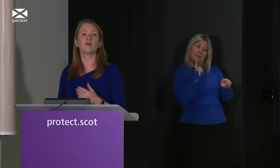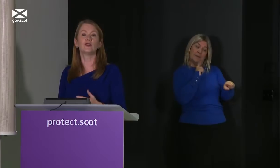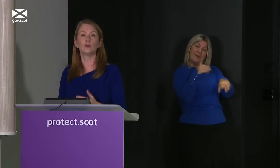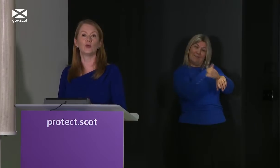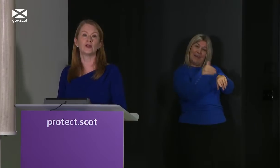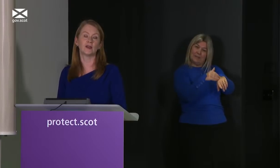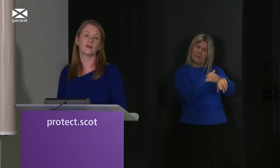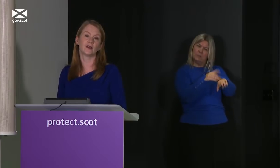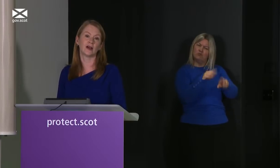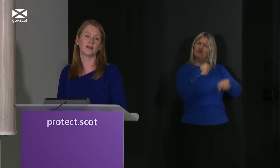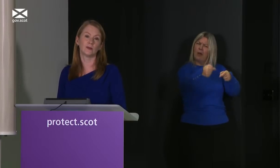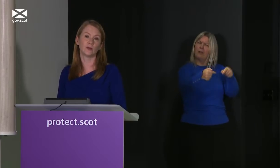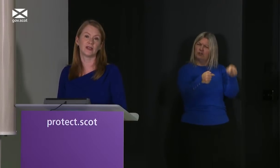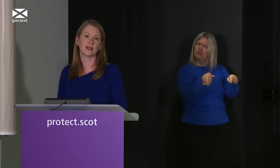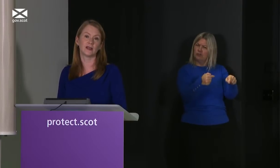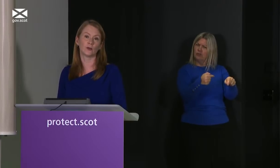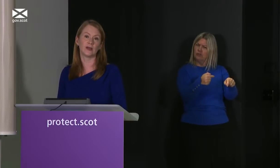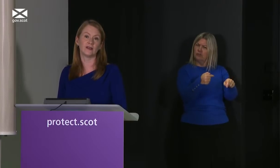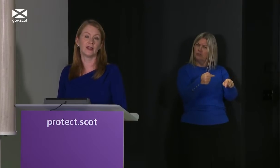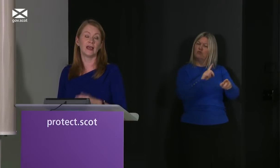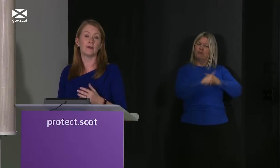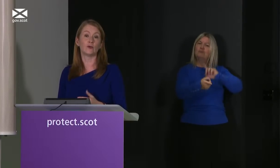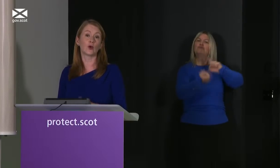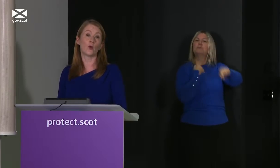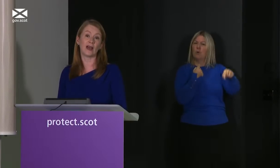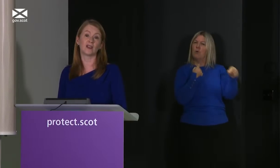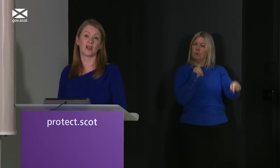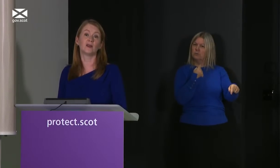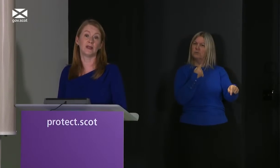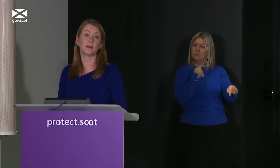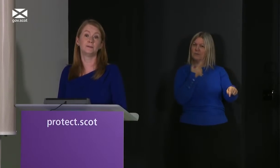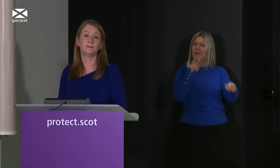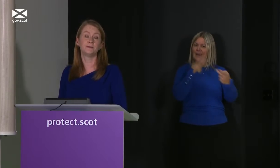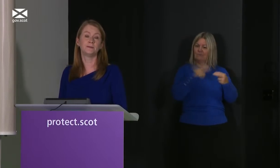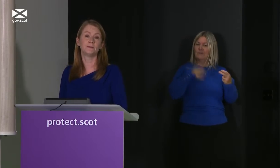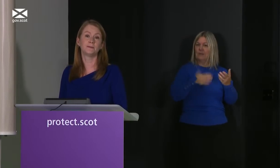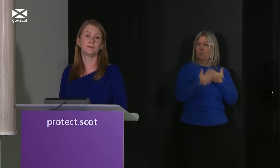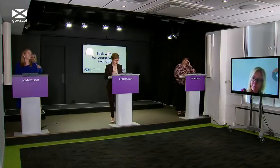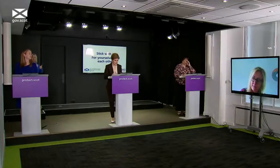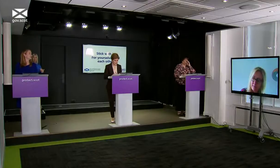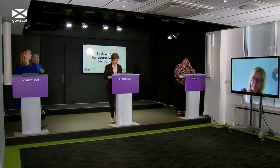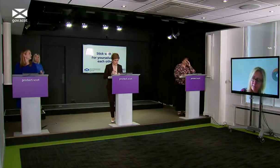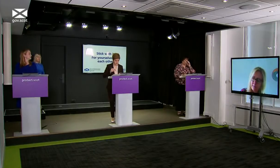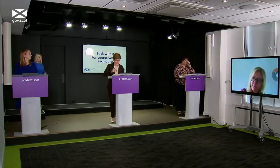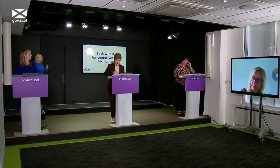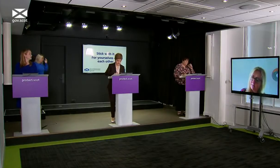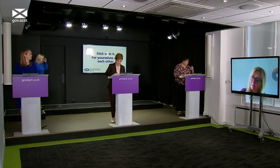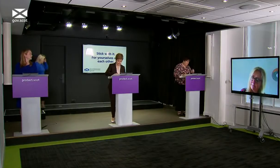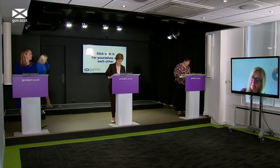responding to that in particular ways if it requires that to be done. Tom Martin from the Daily Express.